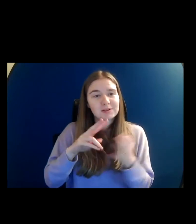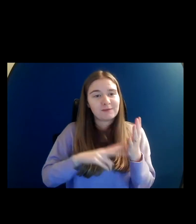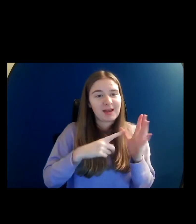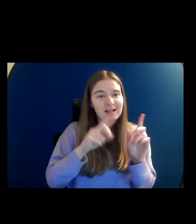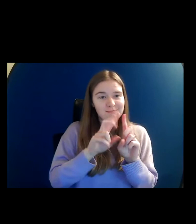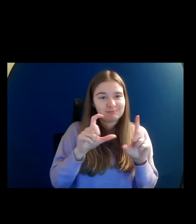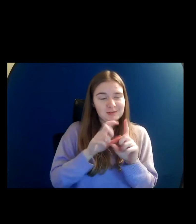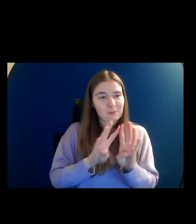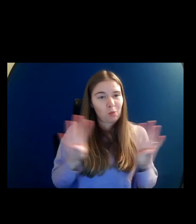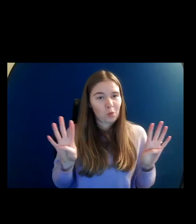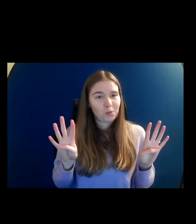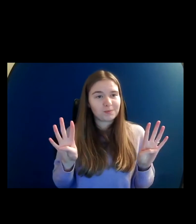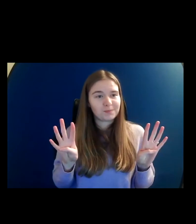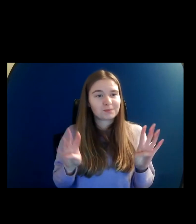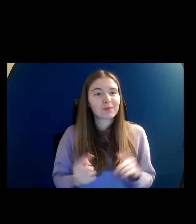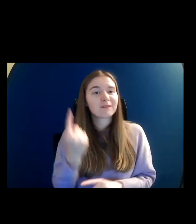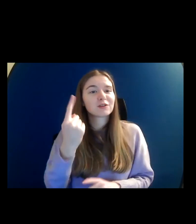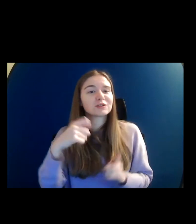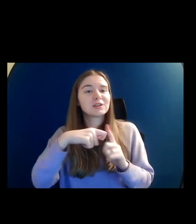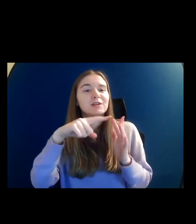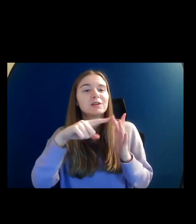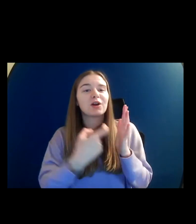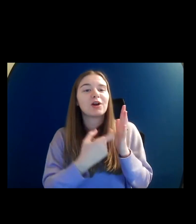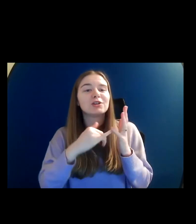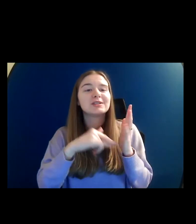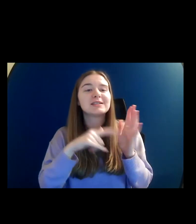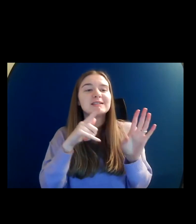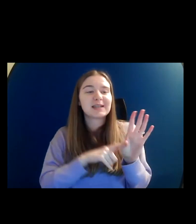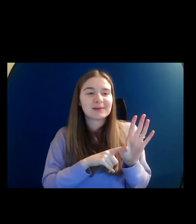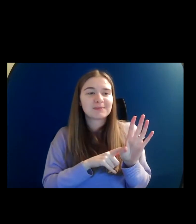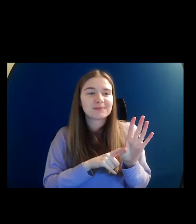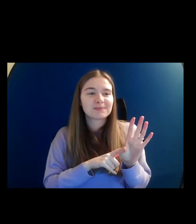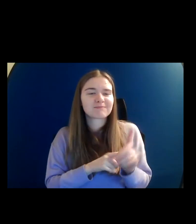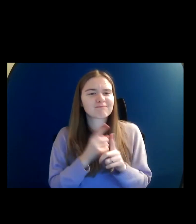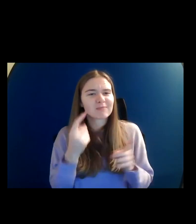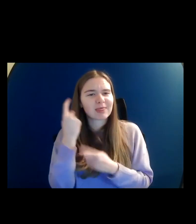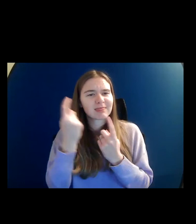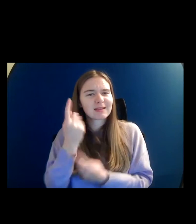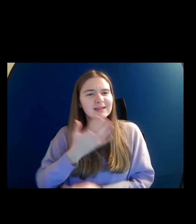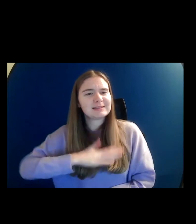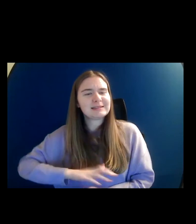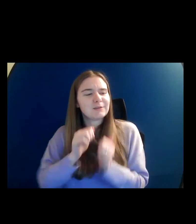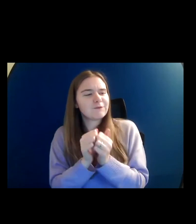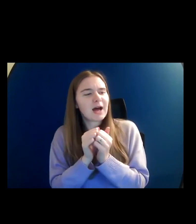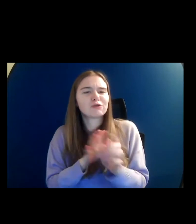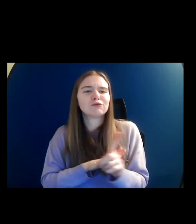First off, Kirsty. What do you imagine are the needs and values of future generations?